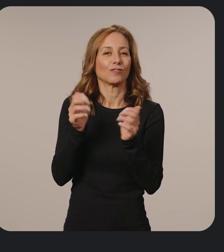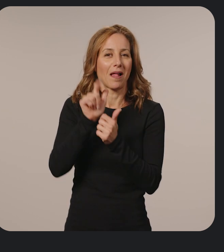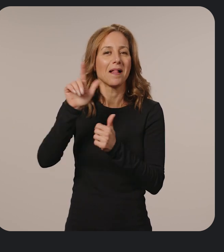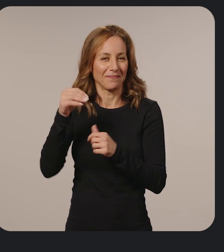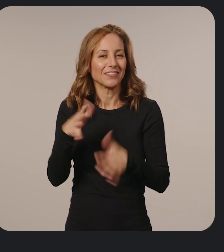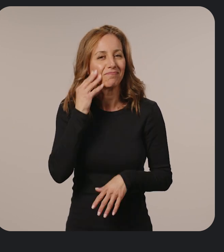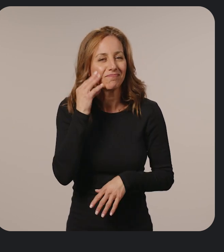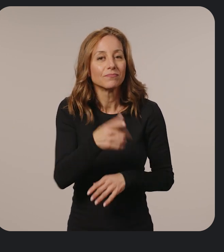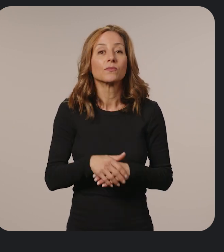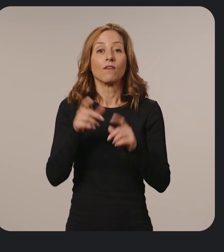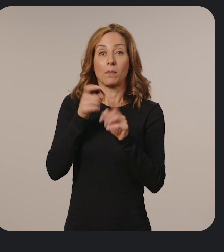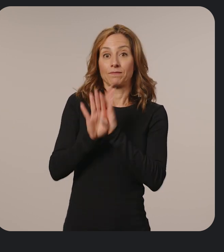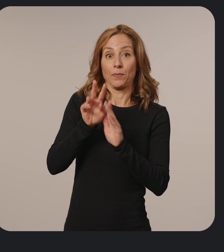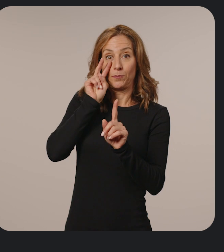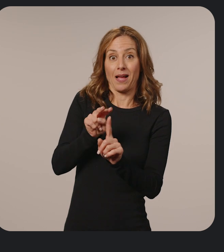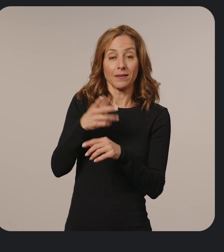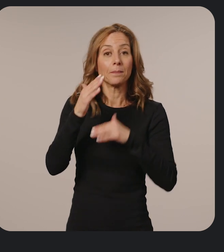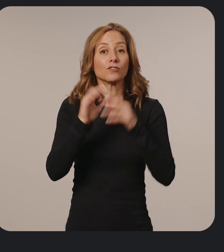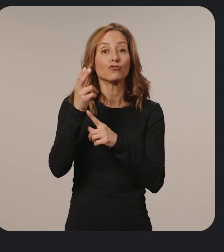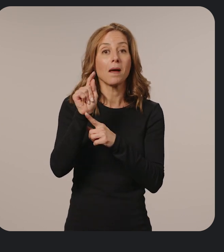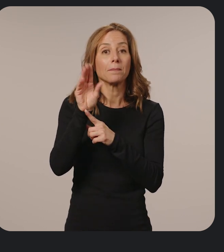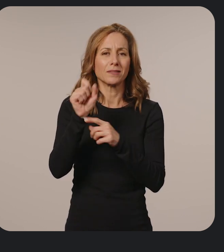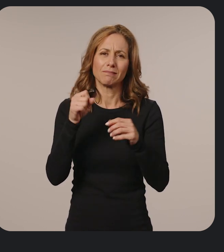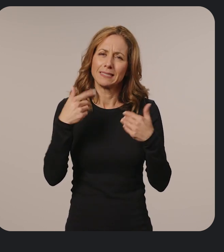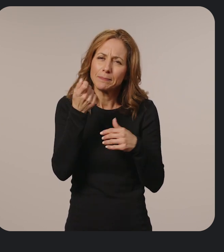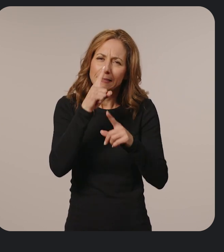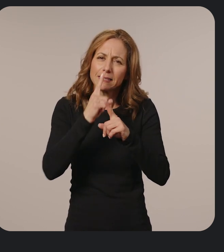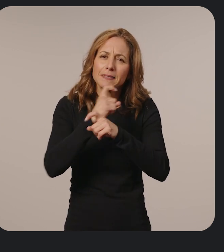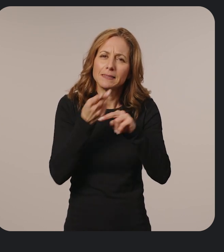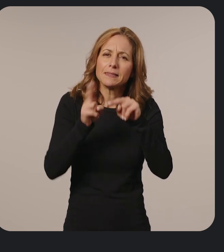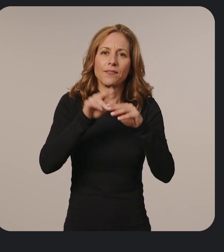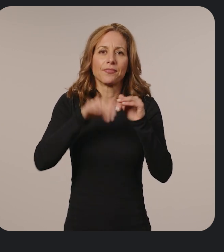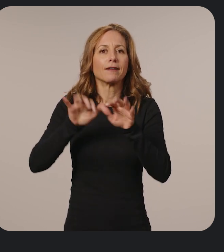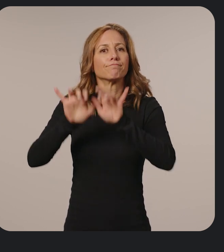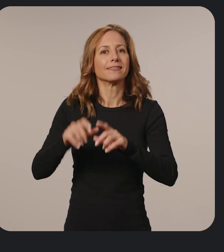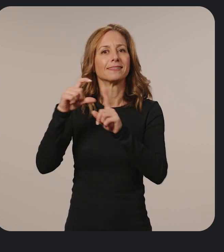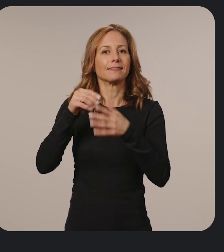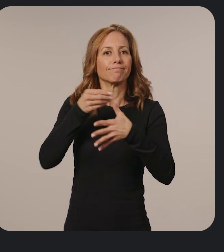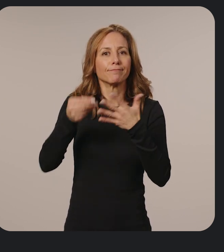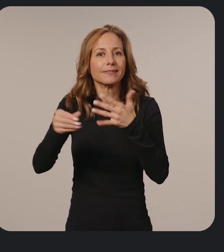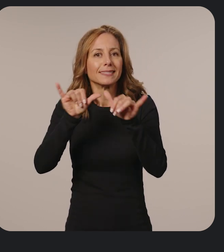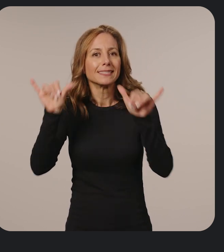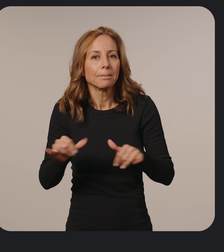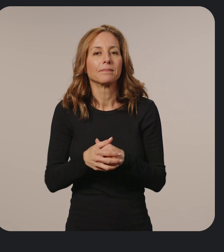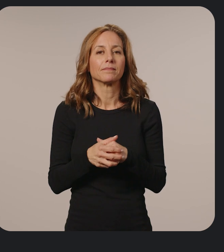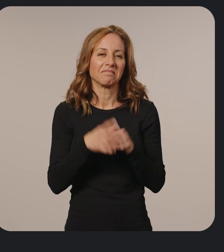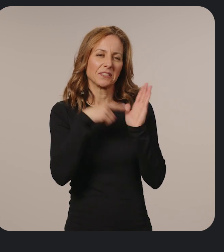Now from a developer perspective, building chat bots is a little more complicated than building a text input-output system like the one that we just prototyped.